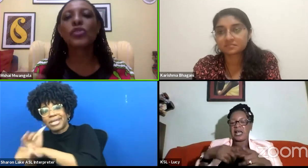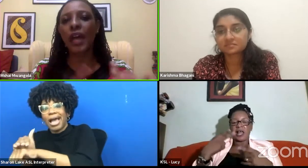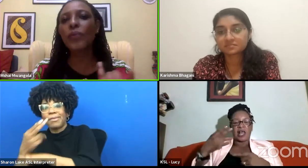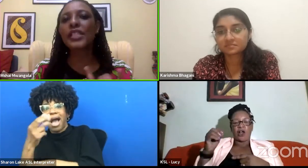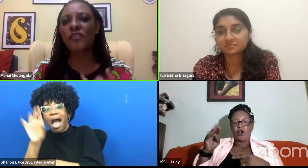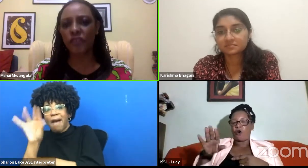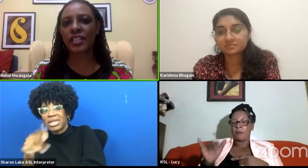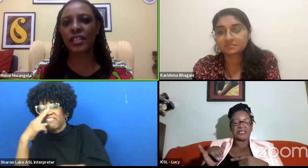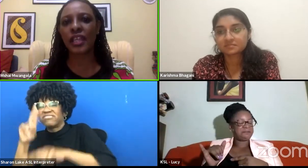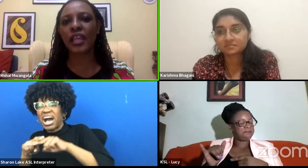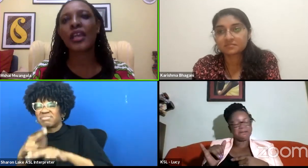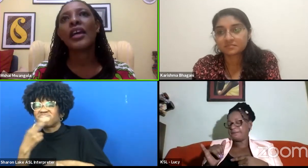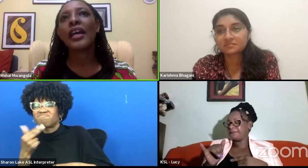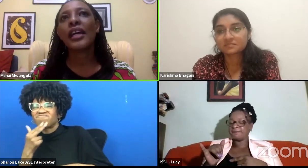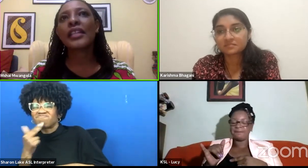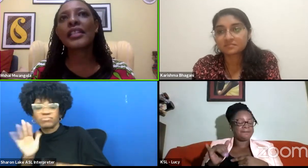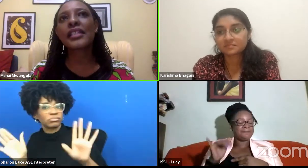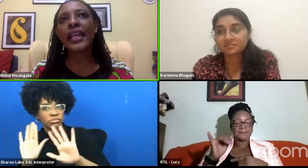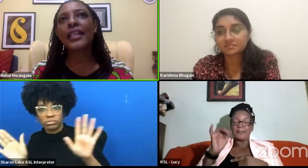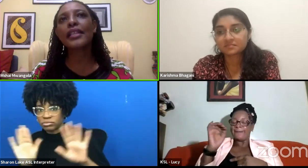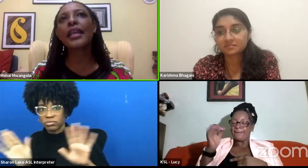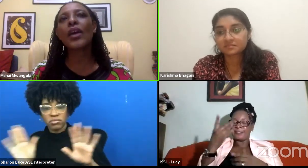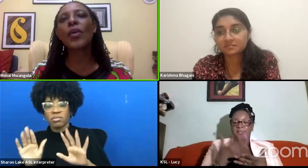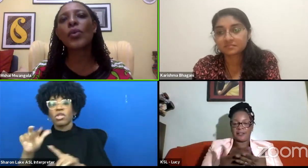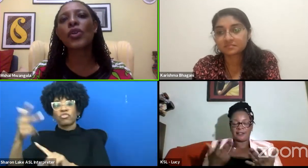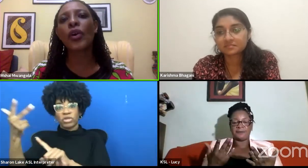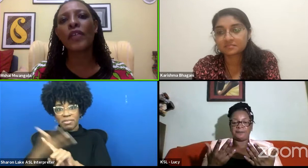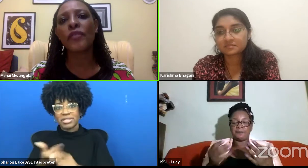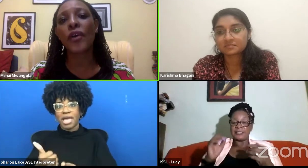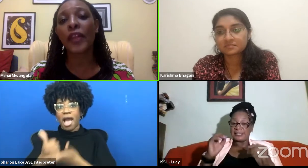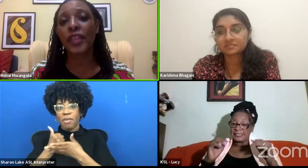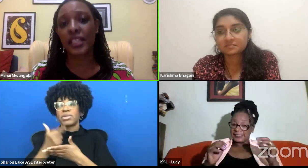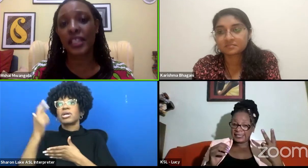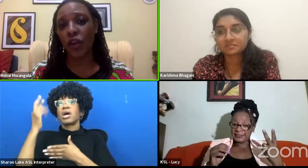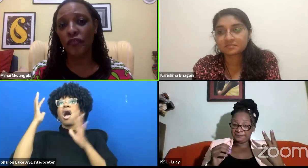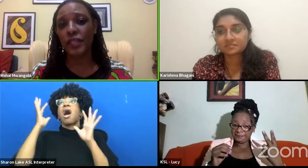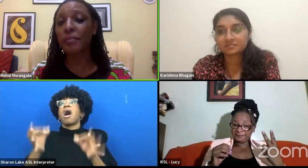So that was the first thing. The second thing was going for a theater conference.